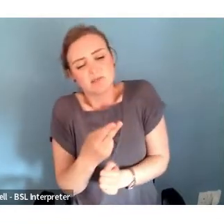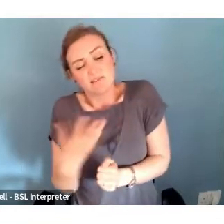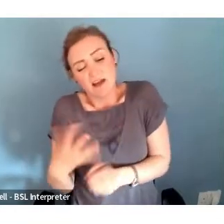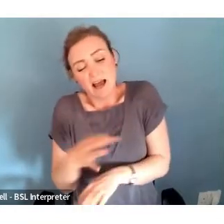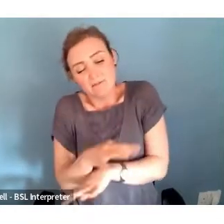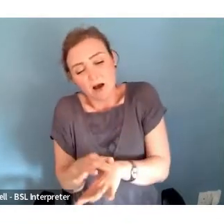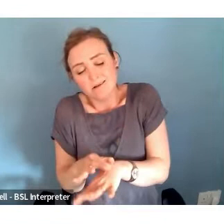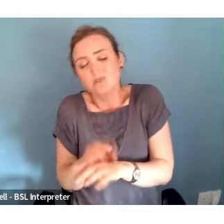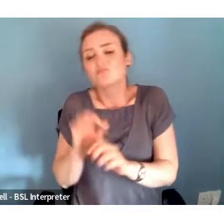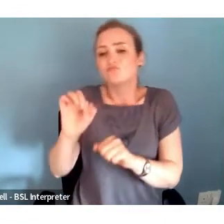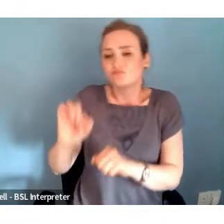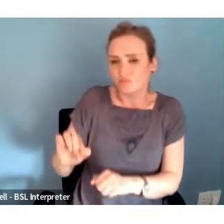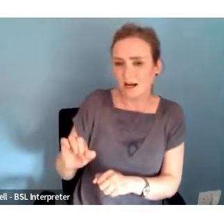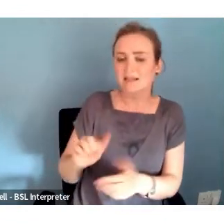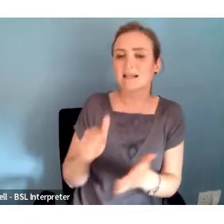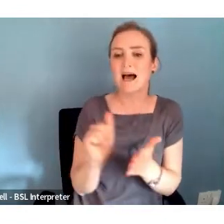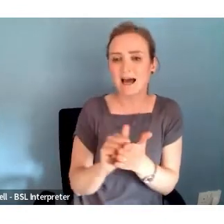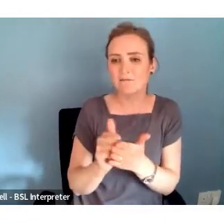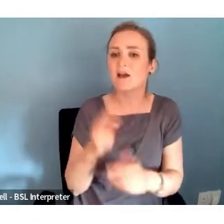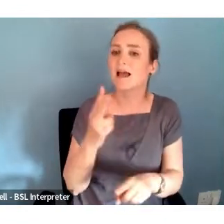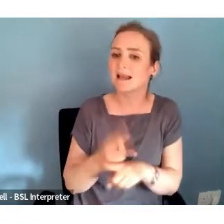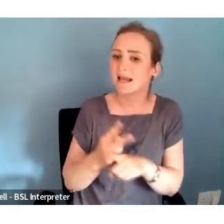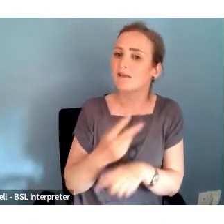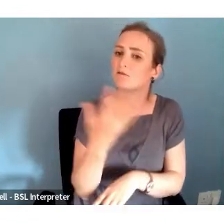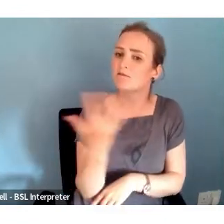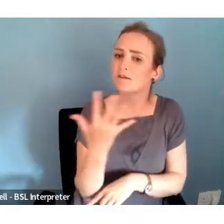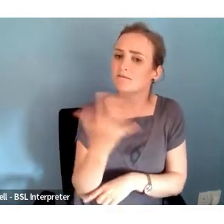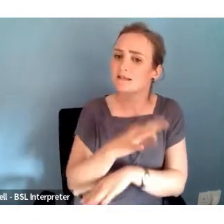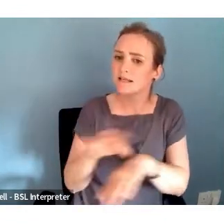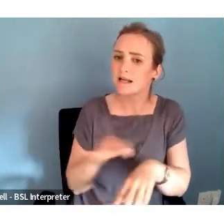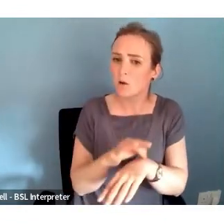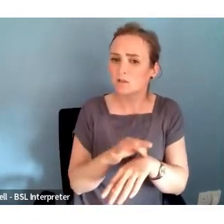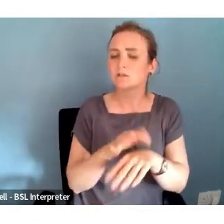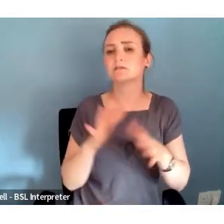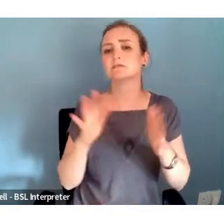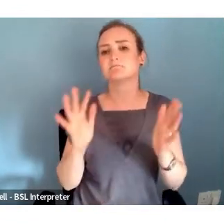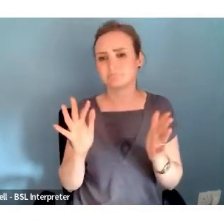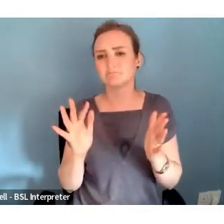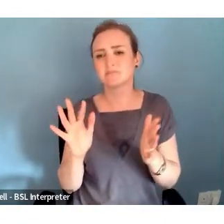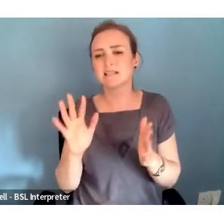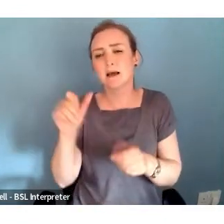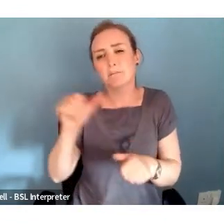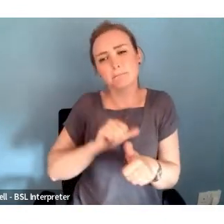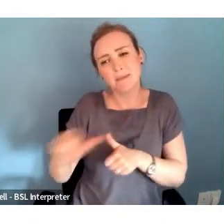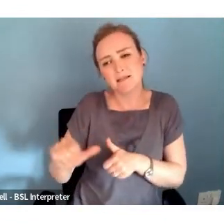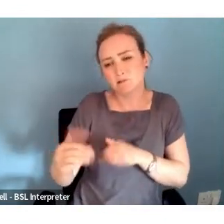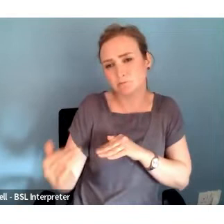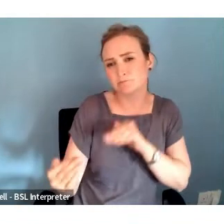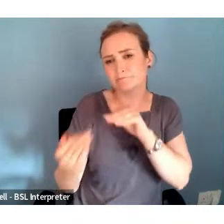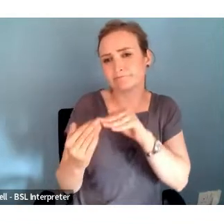is more important to get the right person, then worry about the job itself. So it could be done full-time